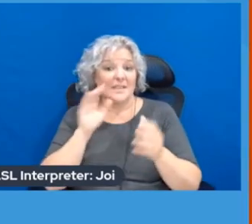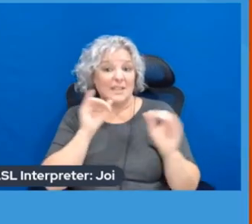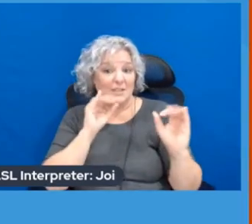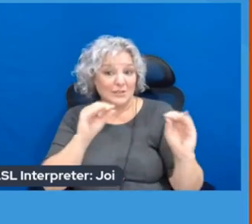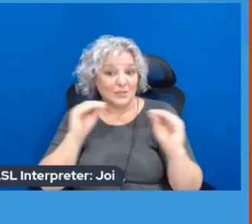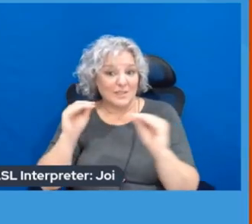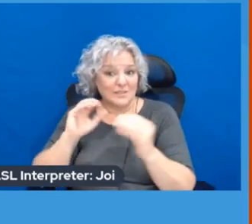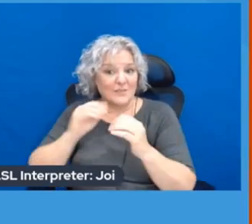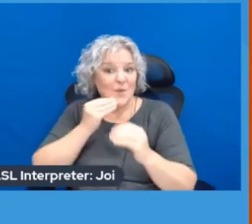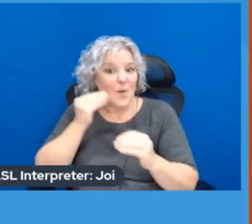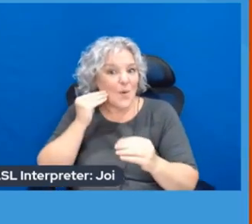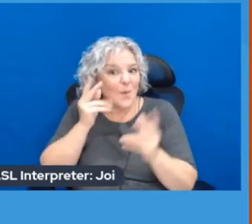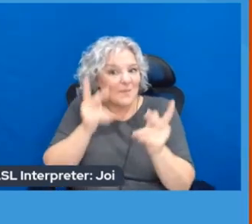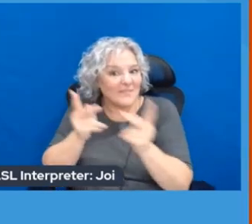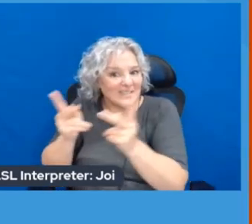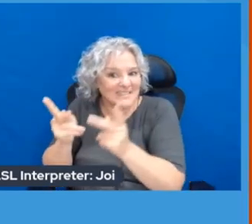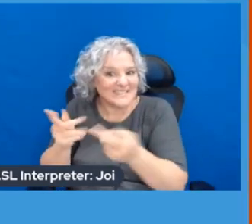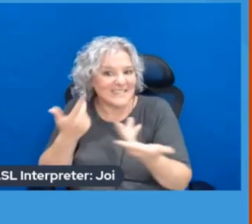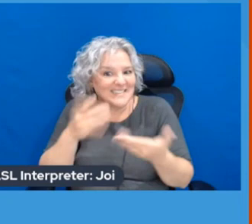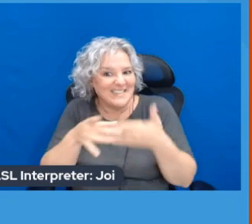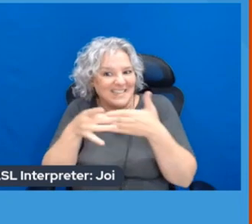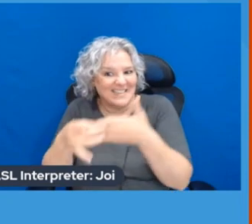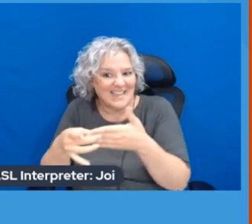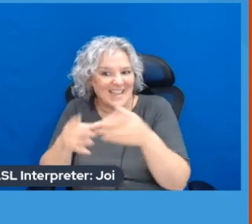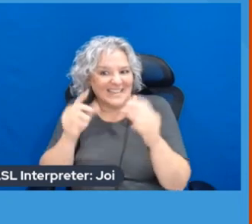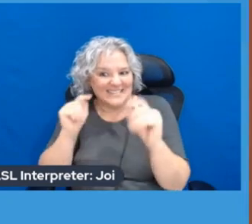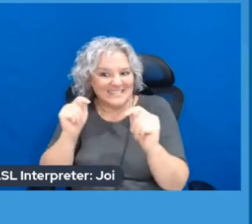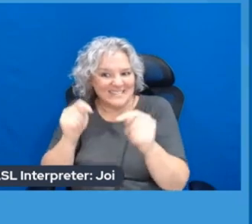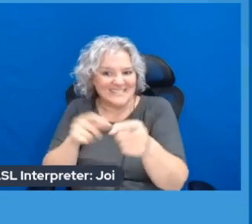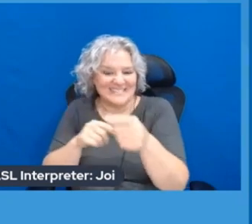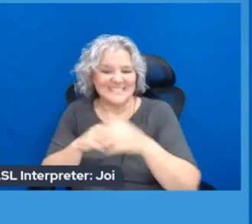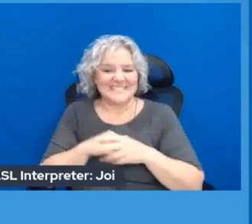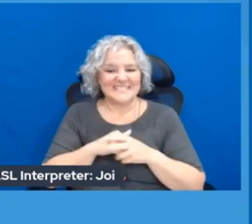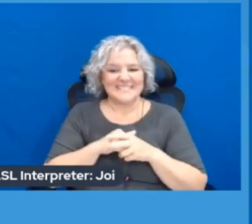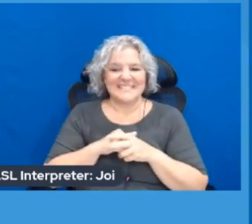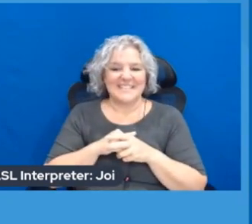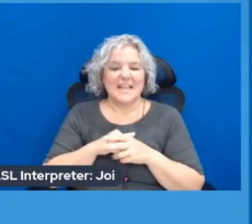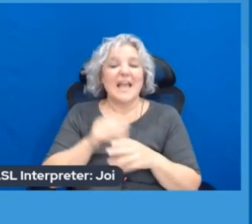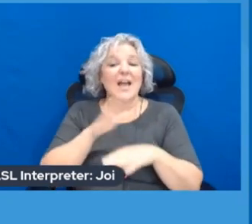using family guided routines and family coaching and online modules from